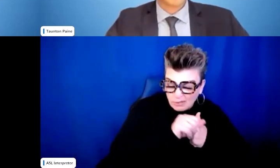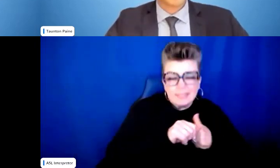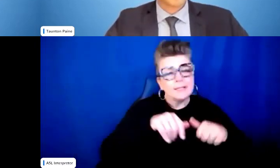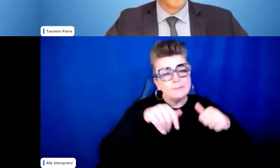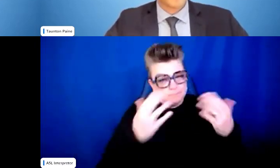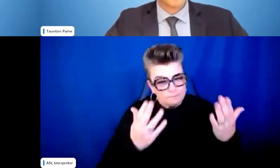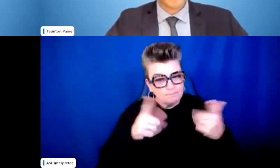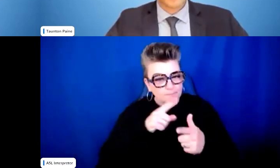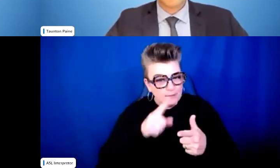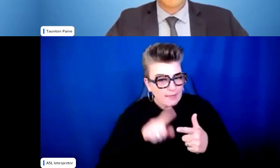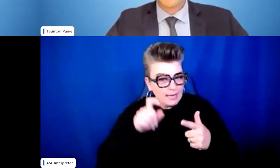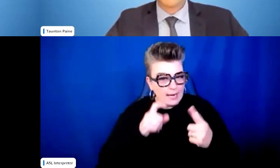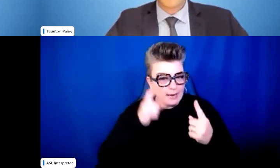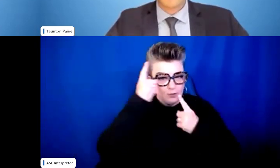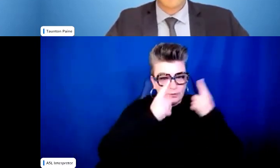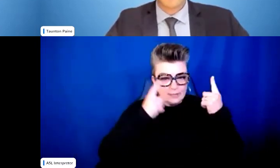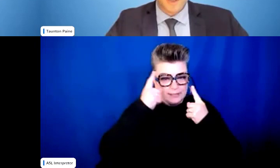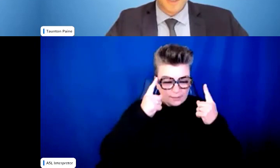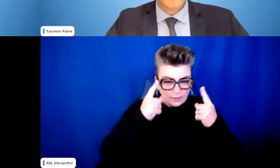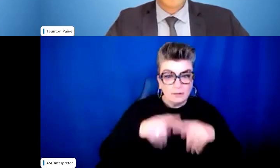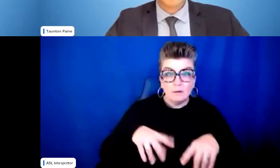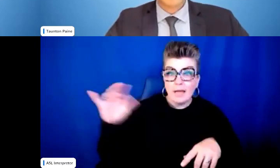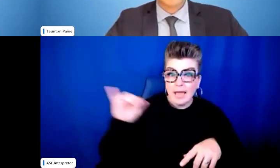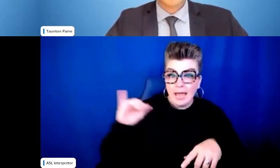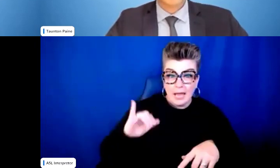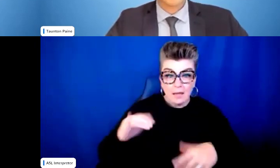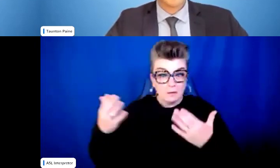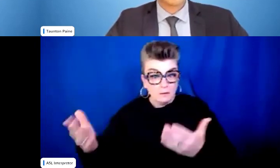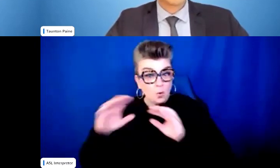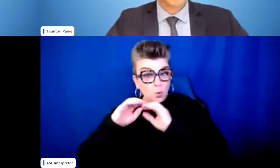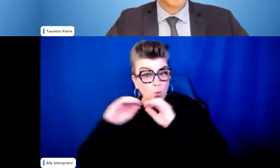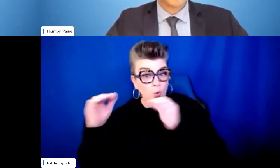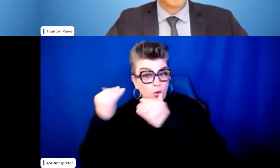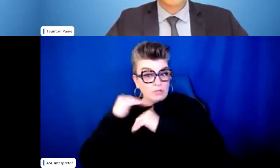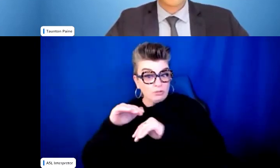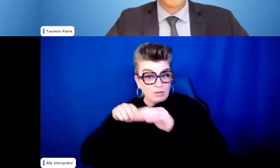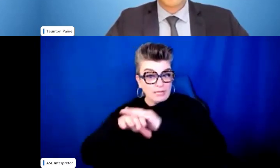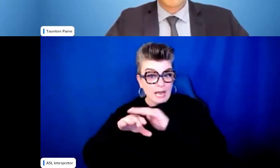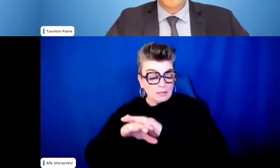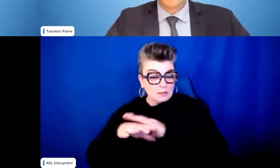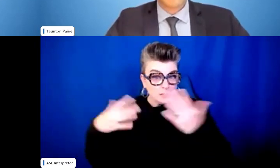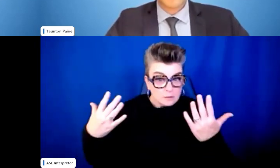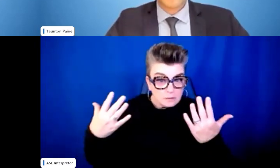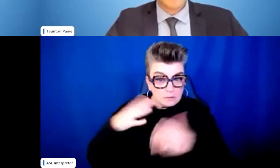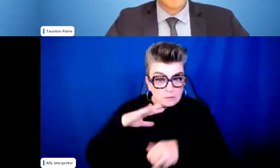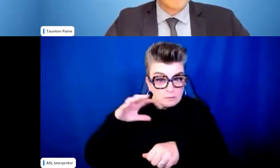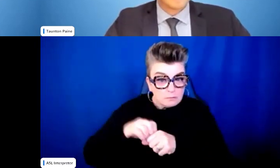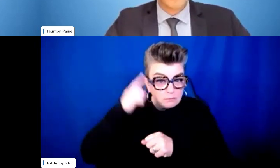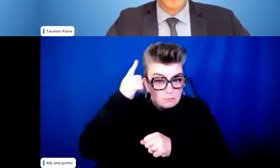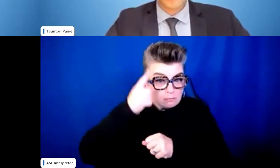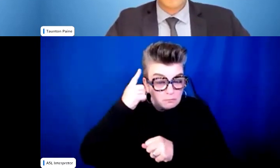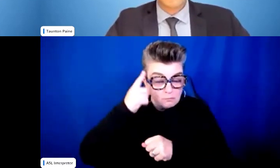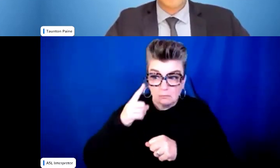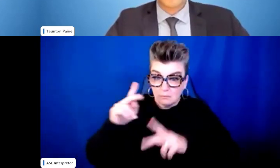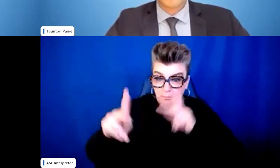in terms of whether things should be made available through unrestricted access, which would include things like whether people have explicitly consented to doing so.